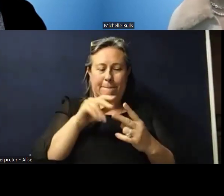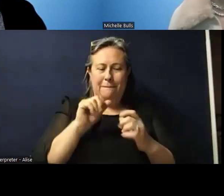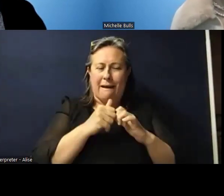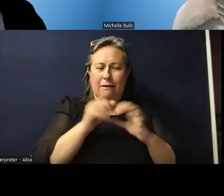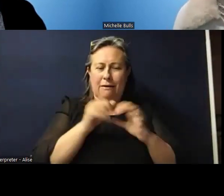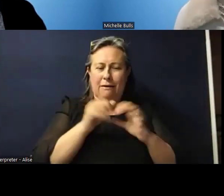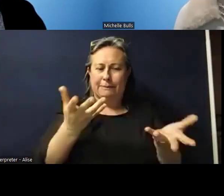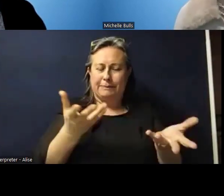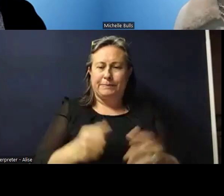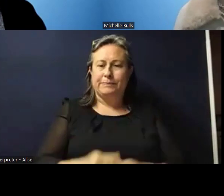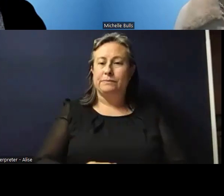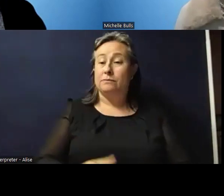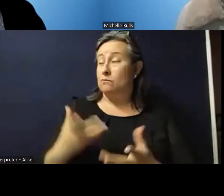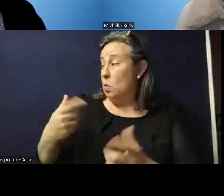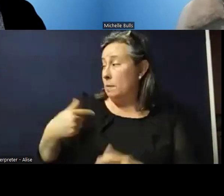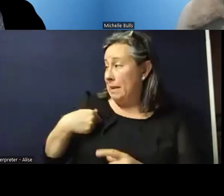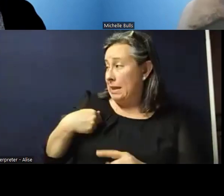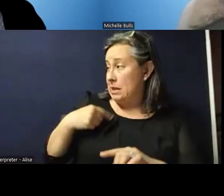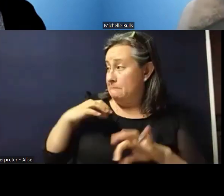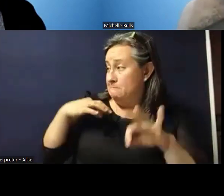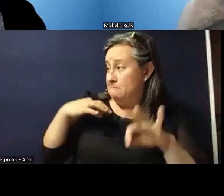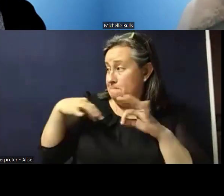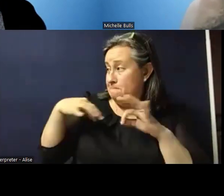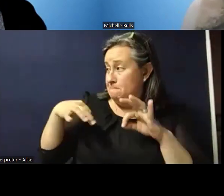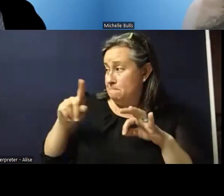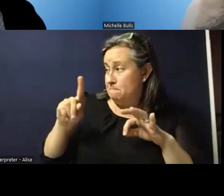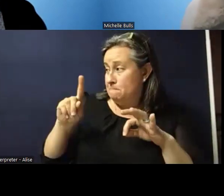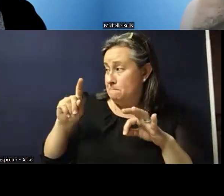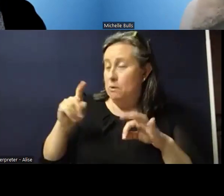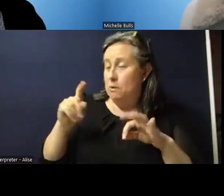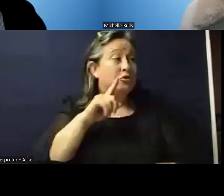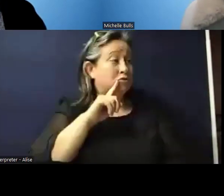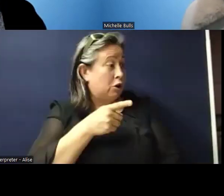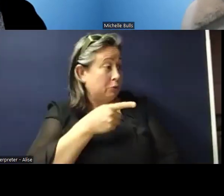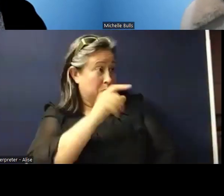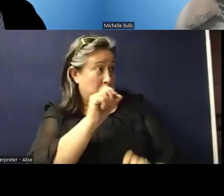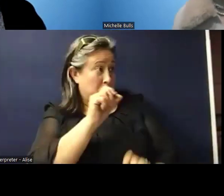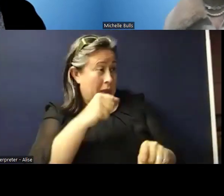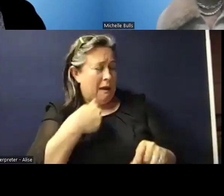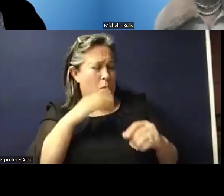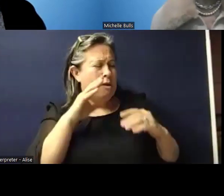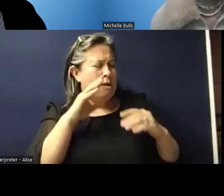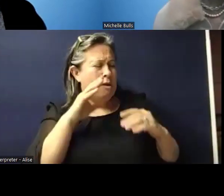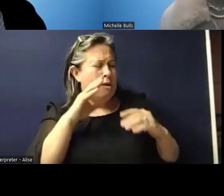Emily Linde: Michelle, do you want me to go with that one, or ... Michelle Bulls: Yeah, sure. You can, and I'll add on if I need to.